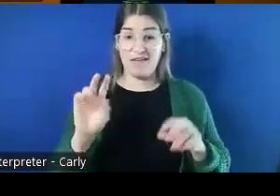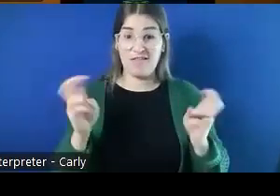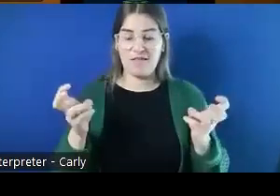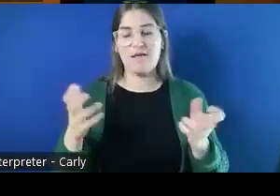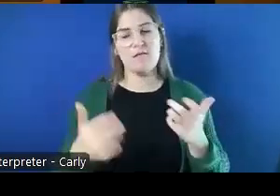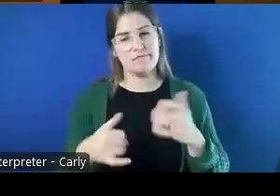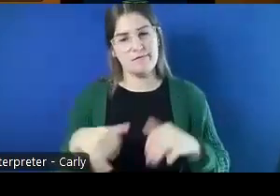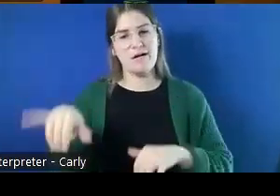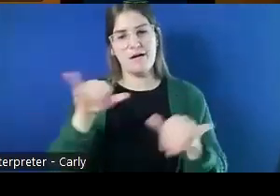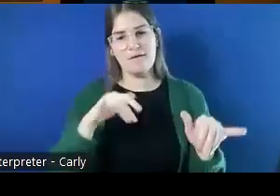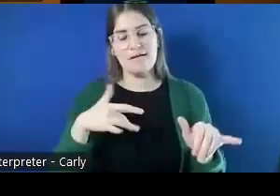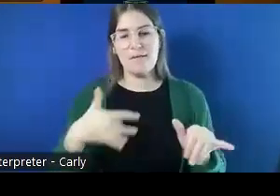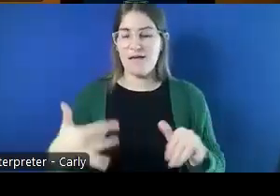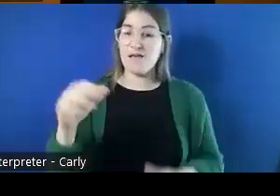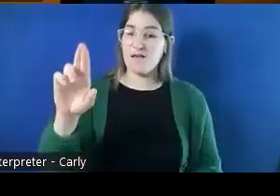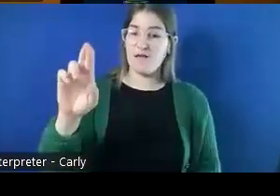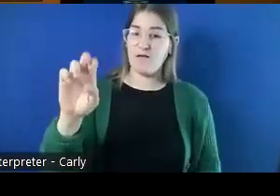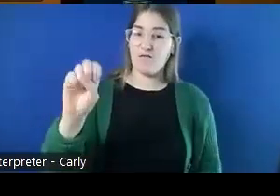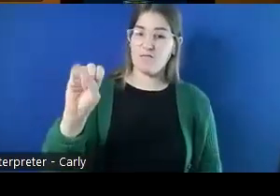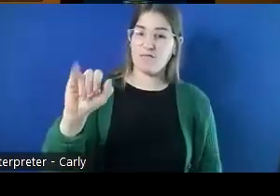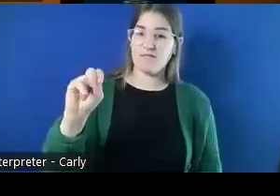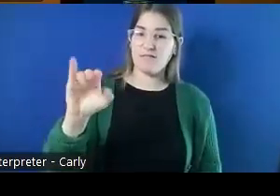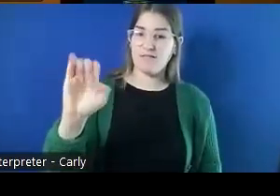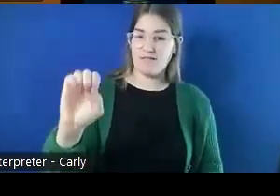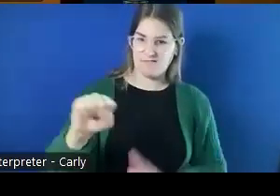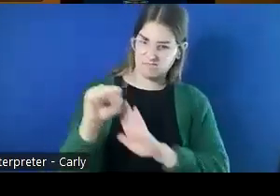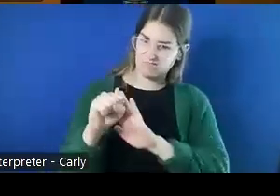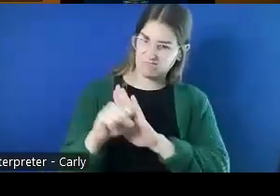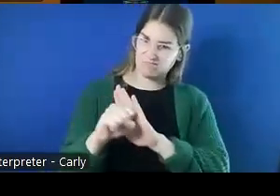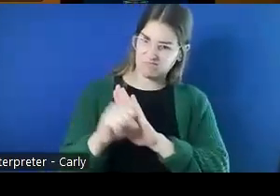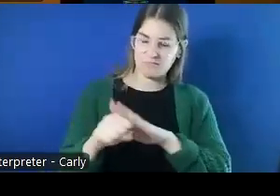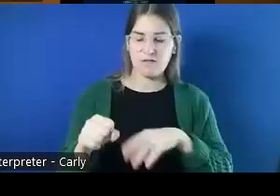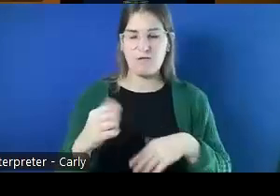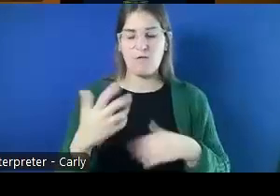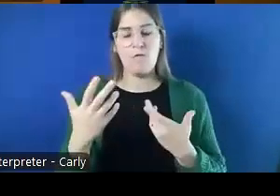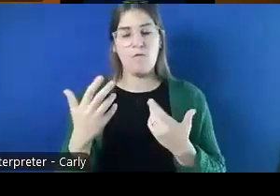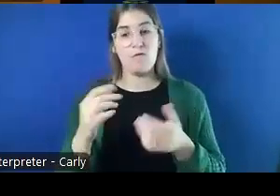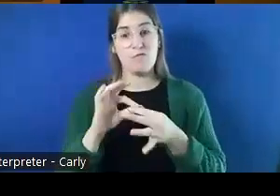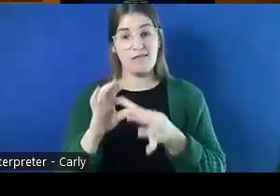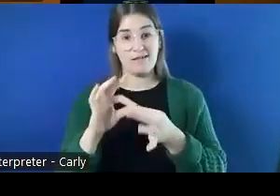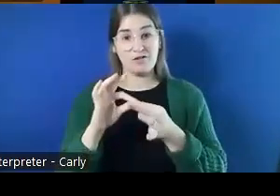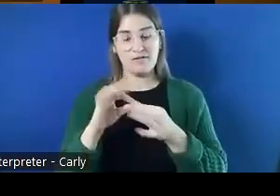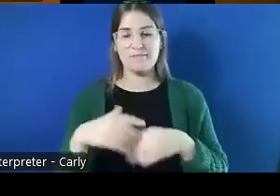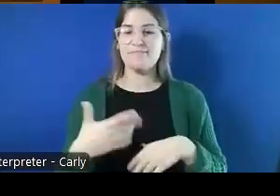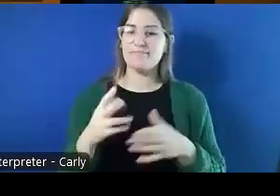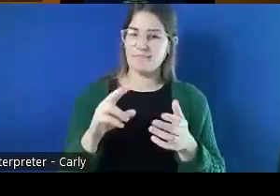ideas of resilience uh a lot of relationship aspects and a lot of meaning making um and being